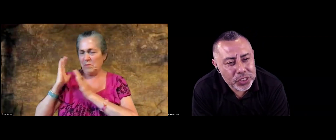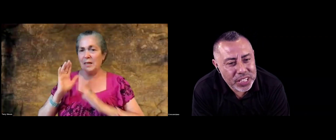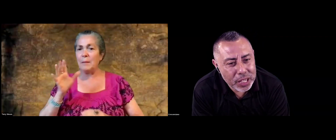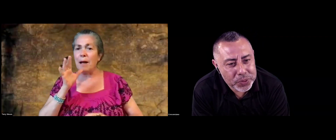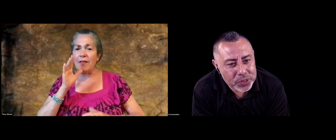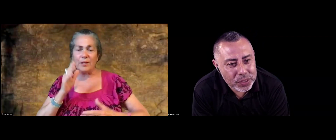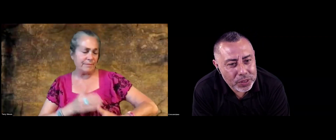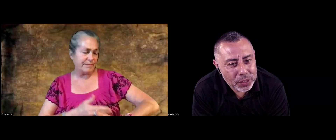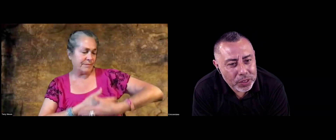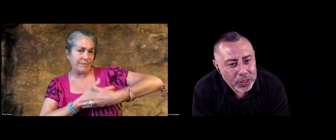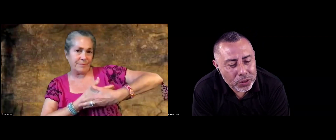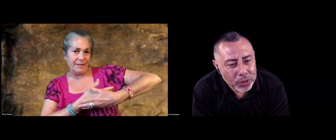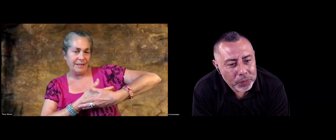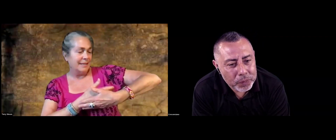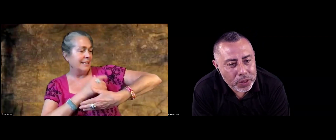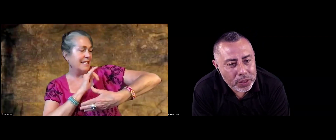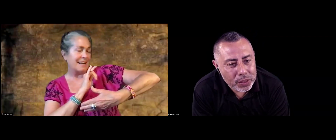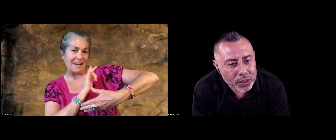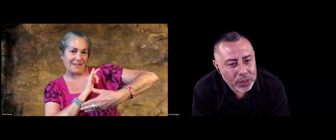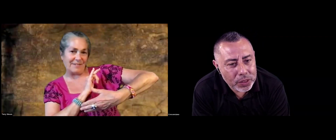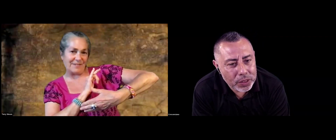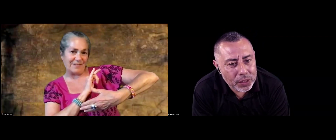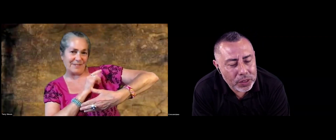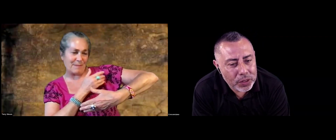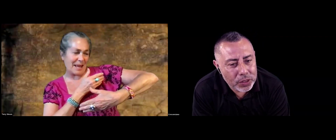You know how they're stamps?